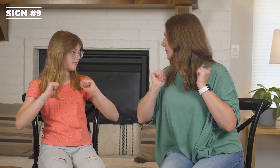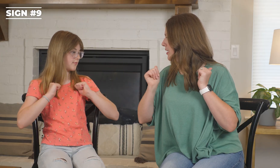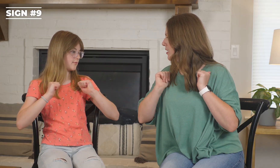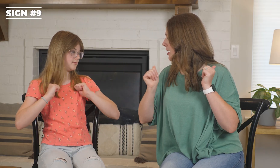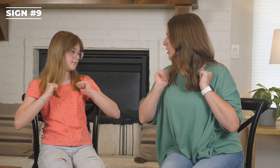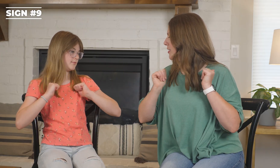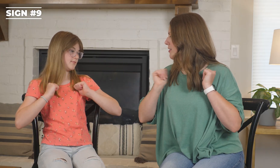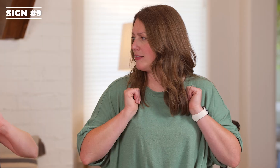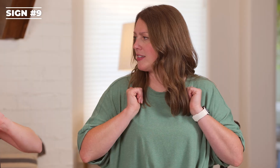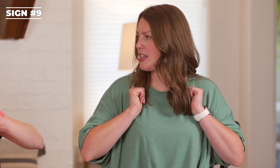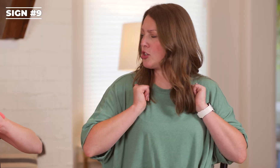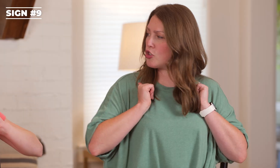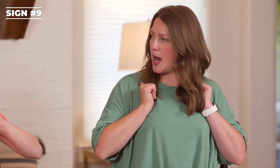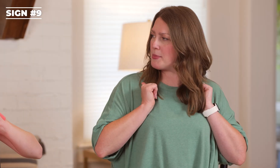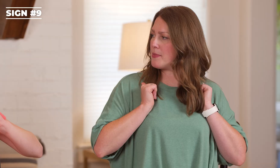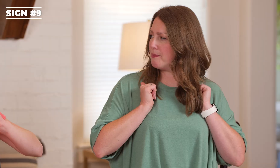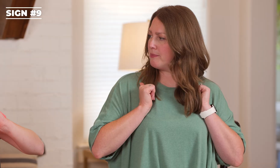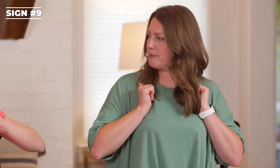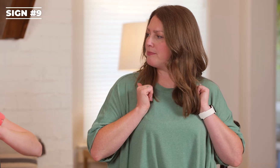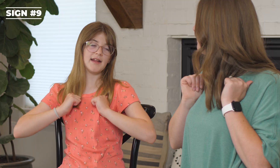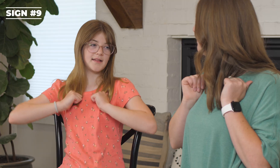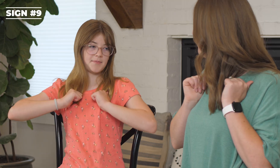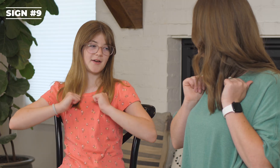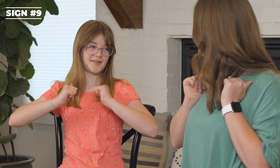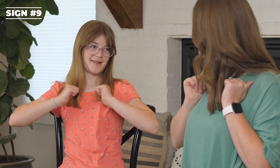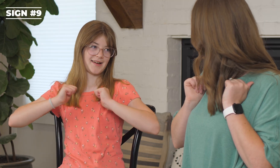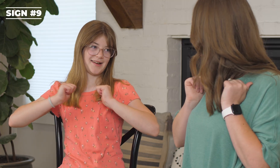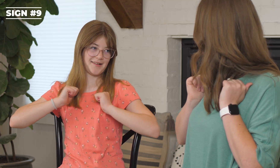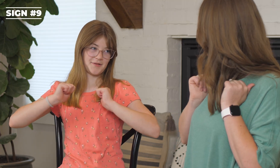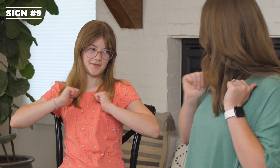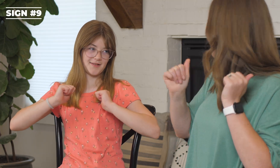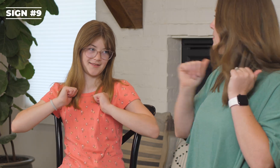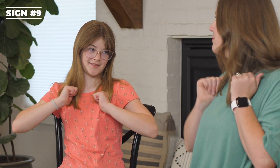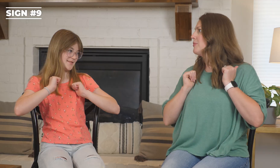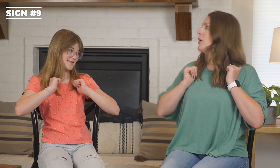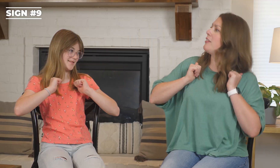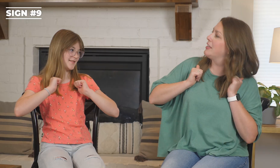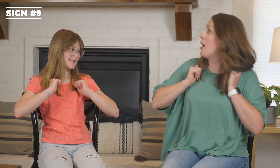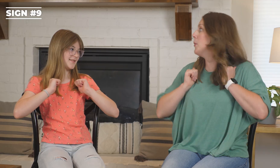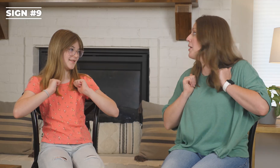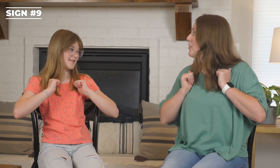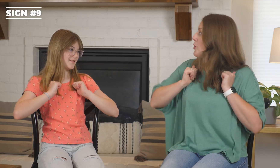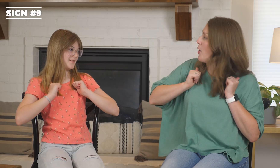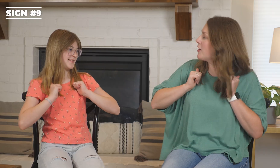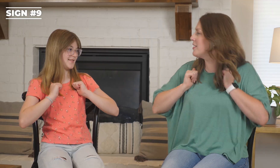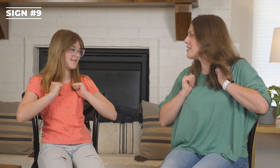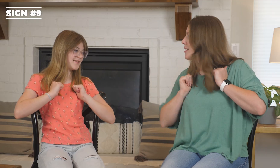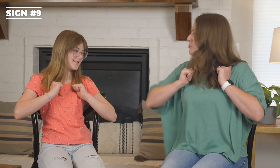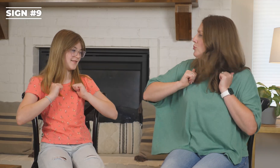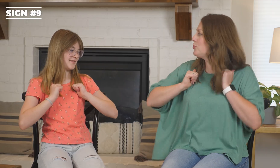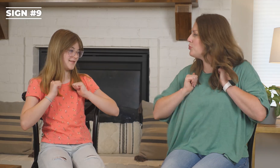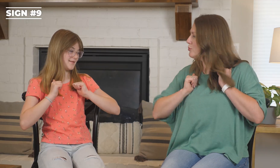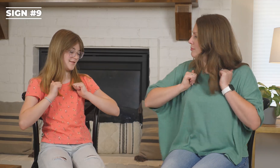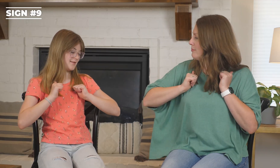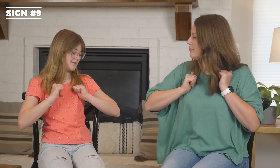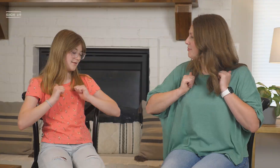Very good. It's like the straps. Like it's in its belt. Yeah. Well, yeah. Whenever you're walking, it's like